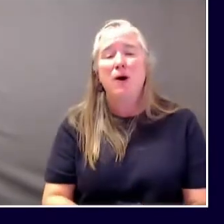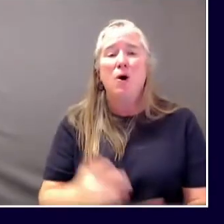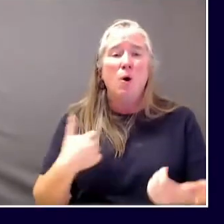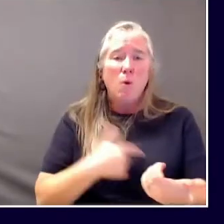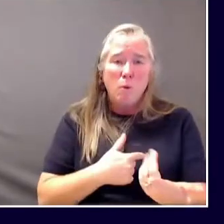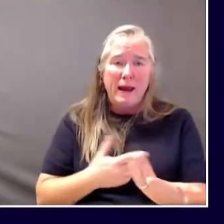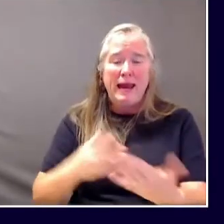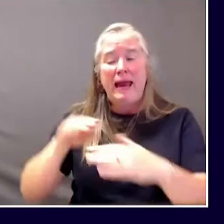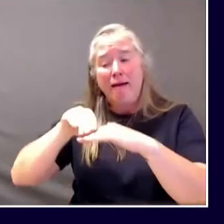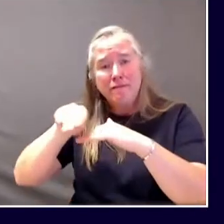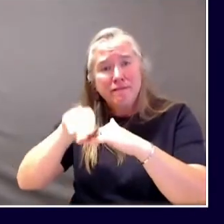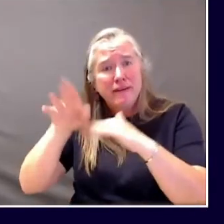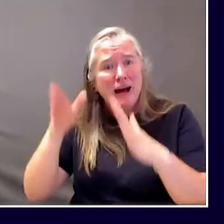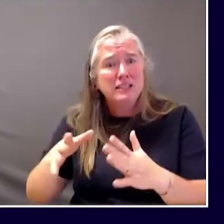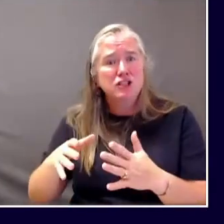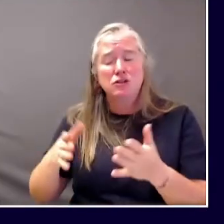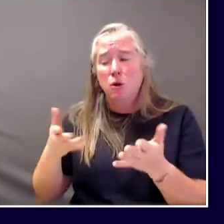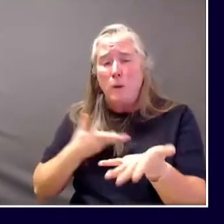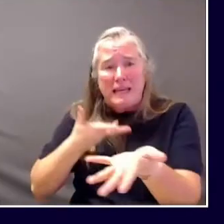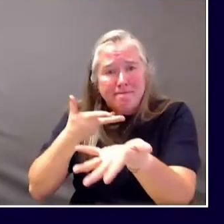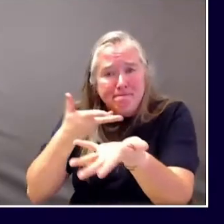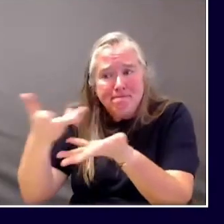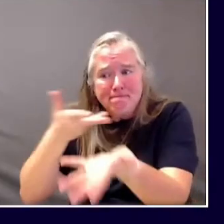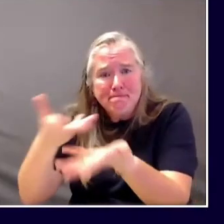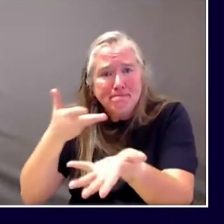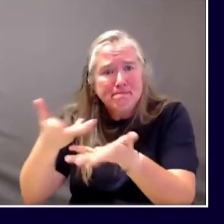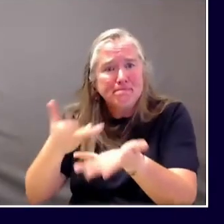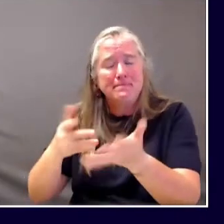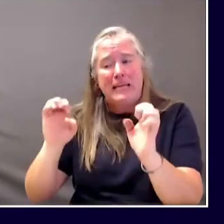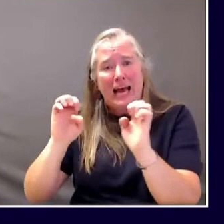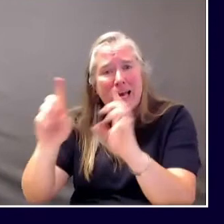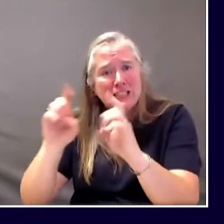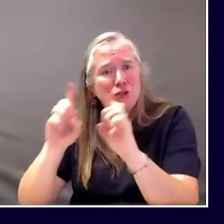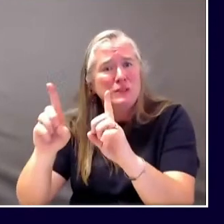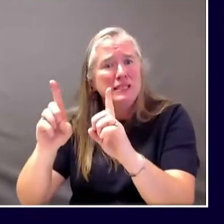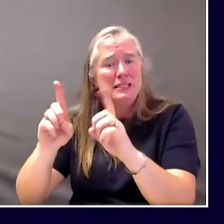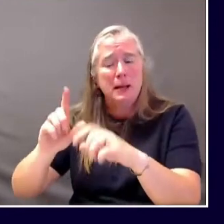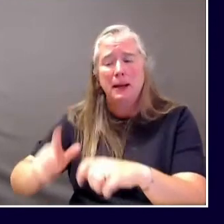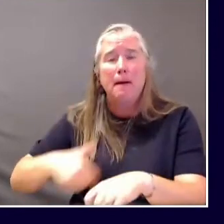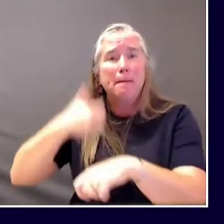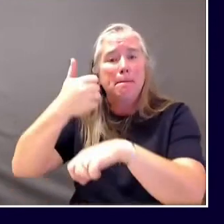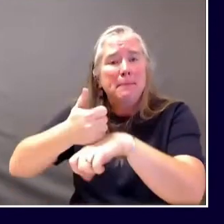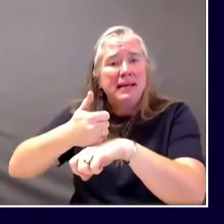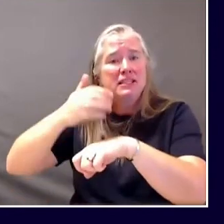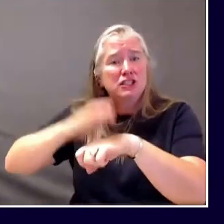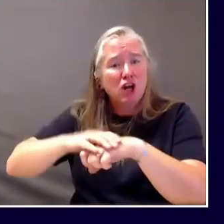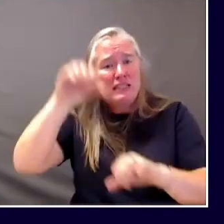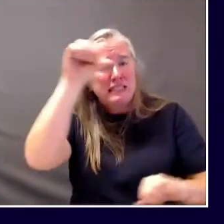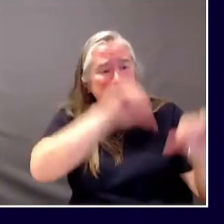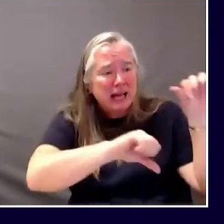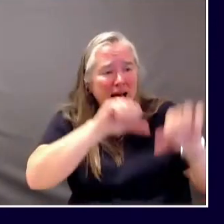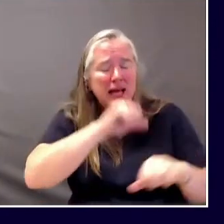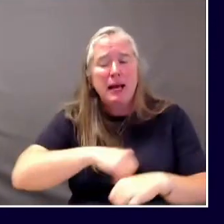counsel and recommendations we